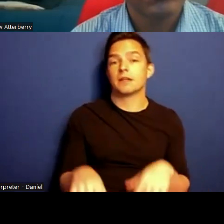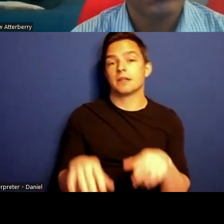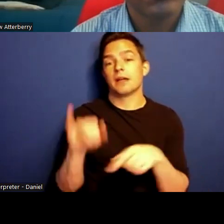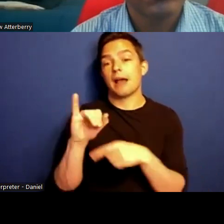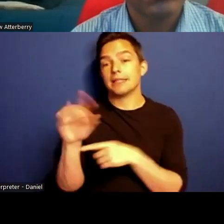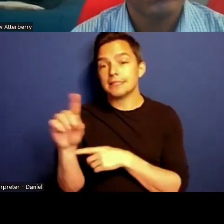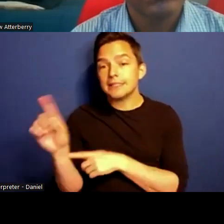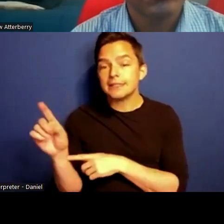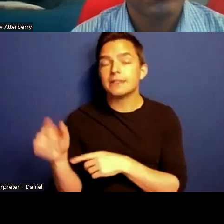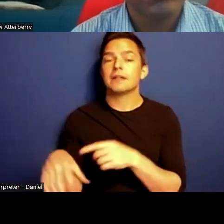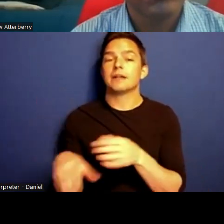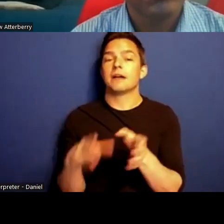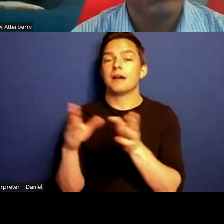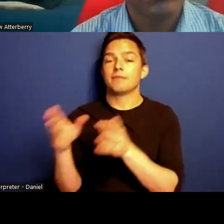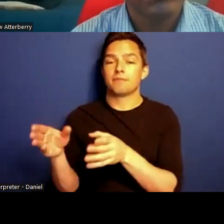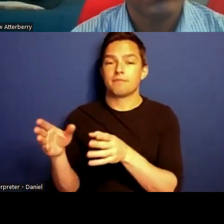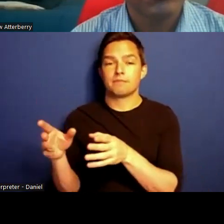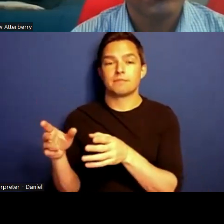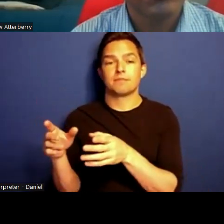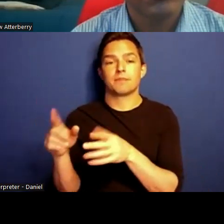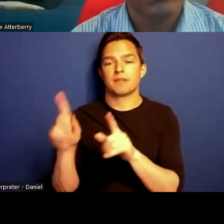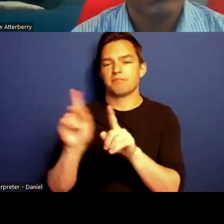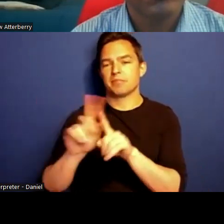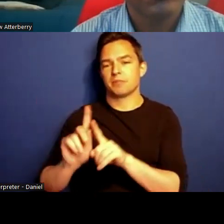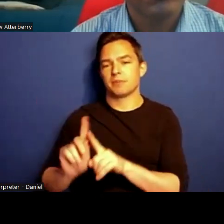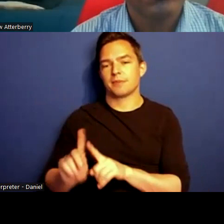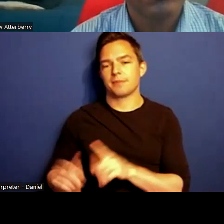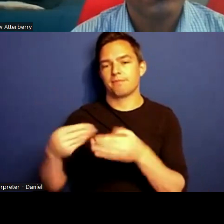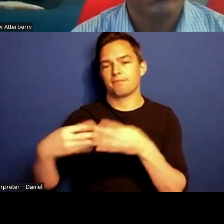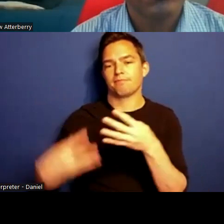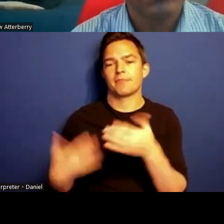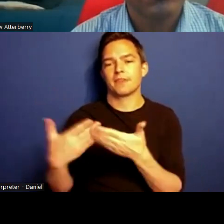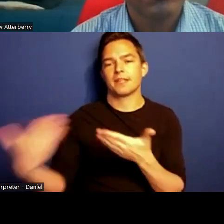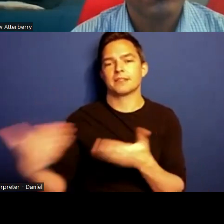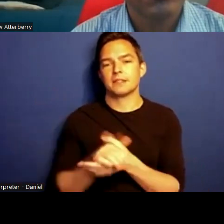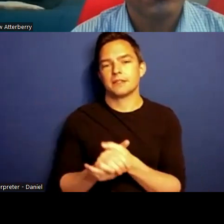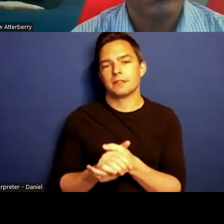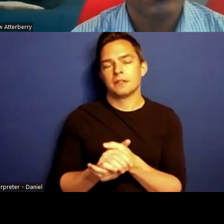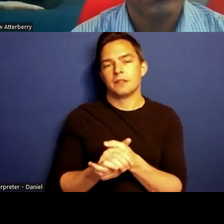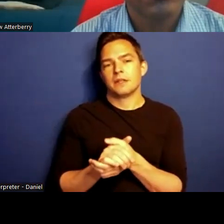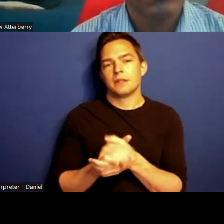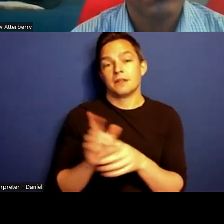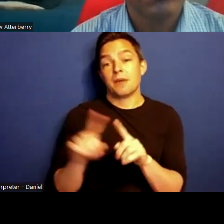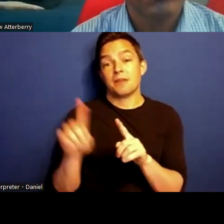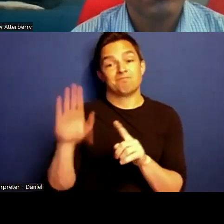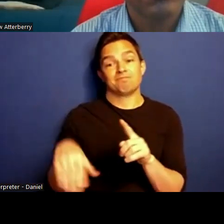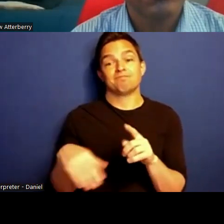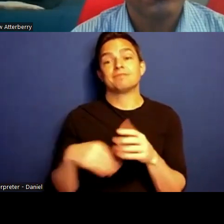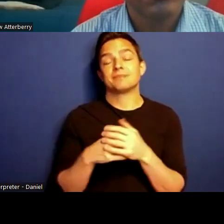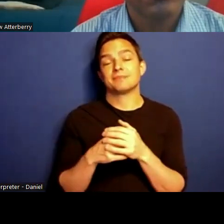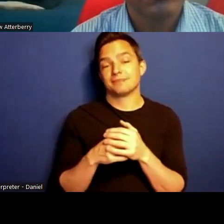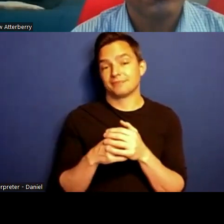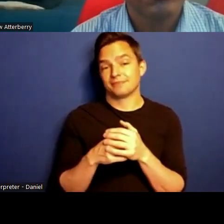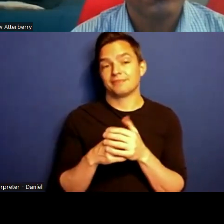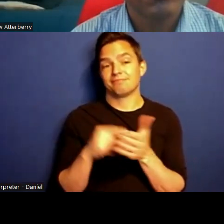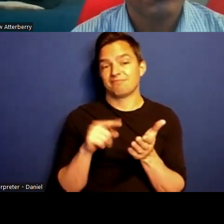disabilities and all kinds of different things, but it was really interesting to see all these